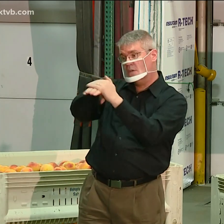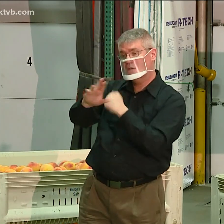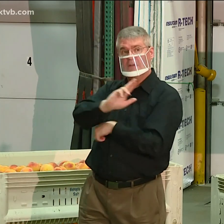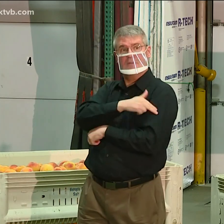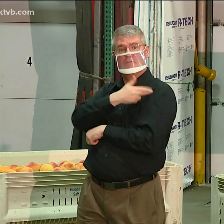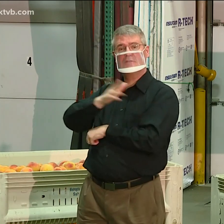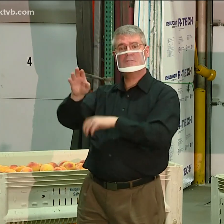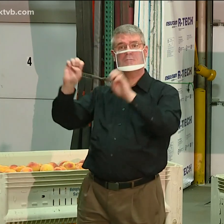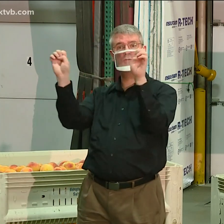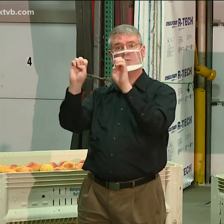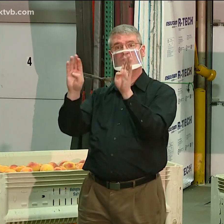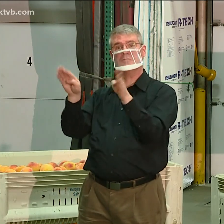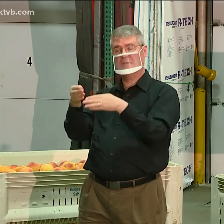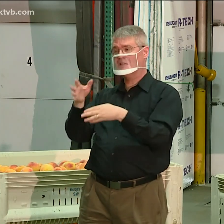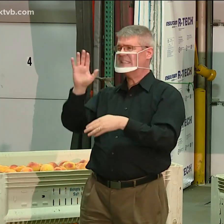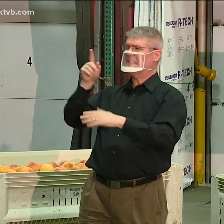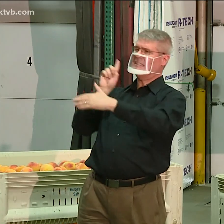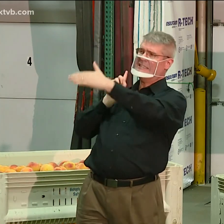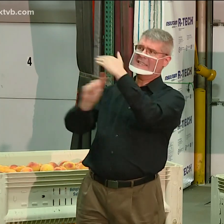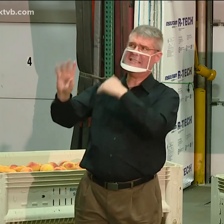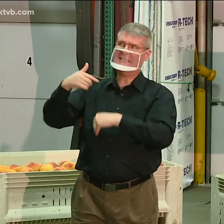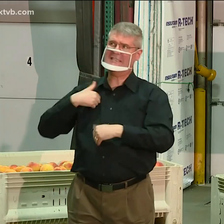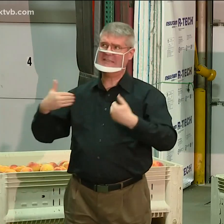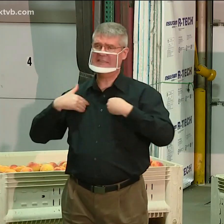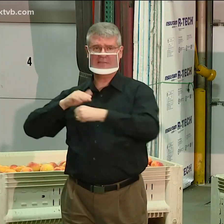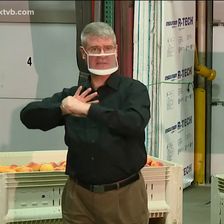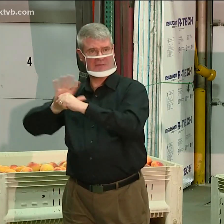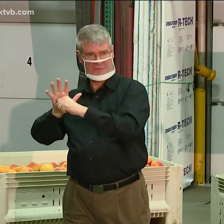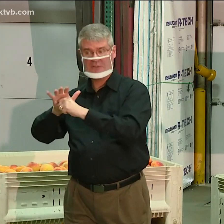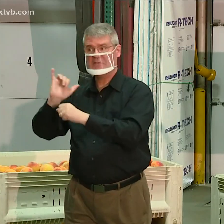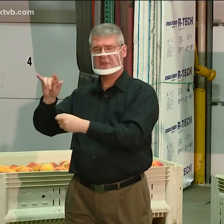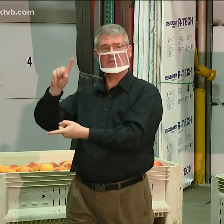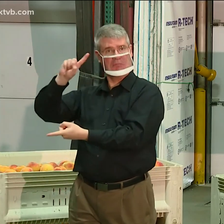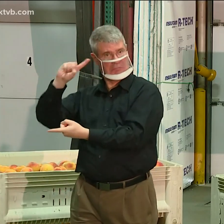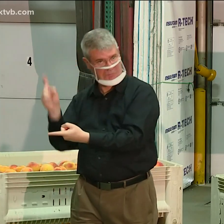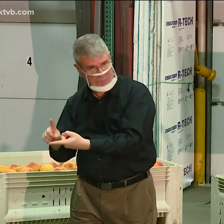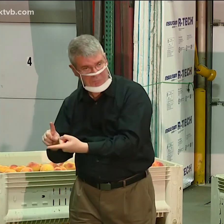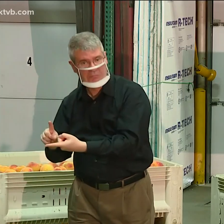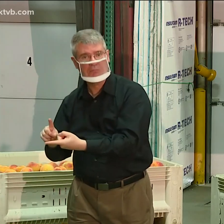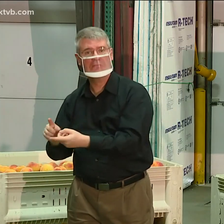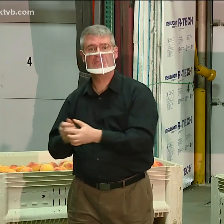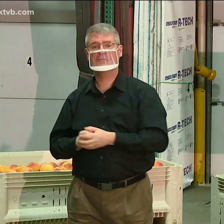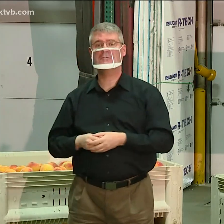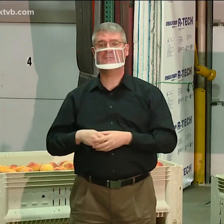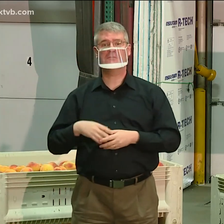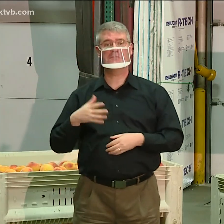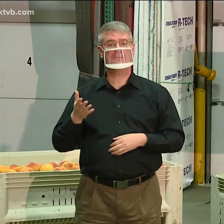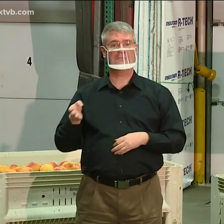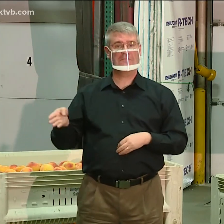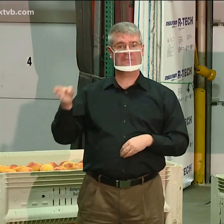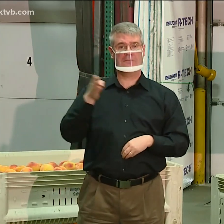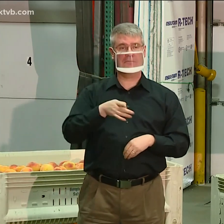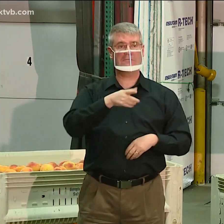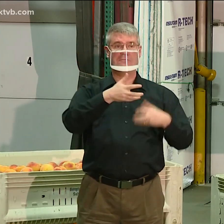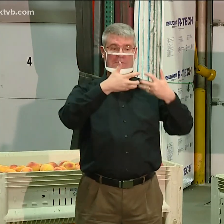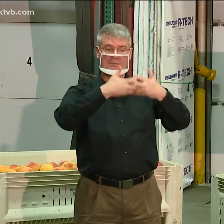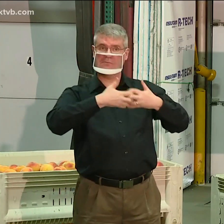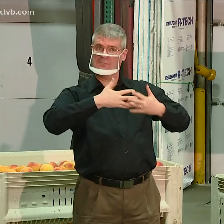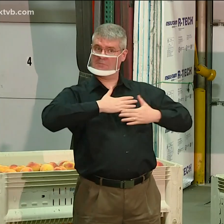ICU BEDS AND HOSPITAL PPE STATEWIDE. ICU BEDS AND HOSPITAL PPE STATEWIDE. WHILE ICU BEDS AND HOSPITAL PPE STATEWIDE. WHILE IDAHO ICU BEDS AND HOSPITAL PPE STATEWIDE. WHILE IDAHO IS ICU BEDS AND HOSPITAL PPE STATEWIDE. WHILE IDAHO IS MAKING PPE STATEWIDE. WHILE IDAHO IS MAKING PPE STATEWIDE. WHILE IDAHO IS MAKING GOOD PPE STATEWIDE. WHILE IDAHO IS MAKING GOOD PROGRESS PPE STATEWIDE. WHILE IDAHO IS MAKING GOOD PROGRESS IN WHILE IDAHO IS MAKING GOOD PROGRESS IN WHILE IDAHO IS MAKING GOOD PROGRESS IN MANY WHILE IDAHO IS MAKING GOOD PROGRESS IN MANY CATEGORIES. GOOD PROGRESS IN MANY CATEGORIES. GOOD PROGRESS IN MANY CATEGORIES. HOSPITAL GOOD PROGRESS IN MANY CATEGORIES. HOSPITAL ADMISSIONS MANY CATEGORIES. HOSPITAL ADMISSIONS MANY CATEGORIES. HOSPITAL ADMISSIONS CONTINUES MANY CATEGORIES. HOSPITAL ADMISSIONS CONTINUES TO MANY CATEGORIES. HOSPITAL ADMISSIONS CONTINUES TO BE